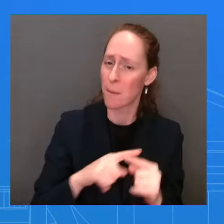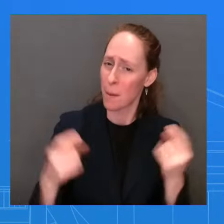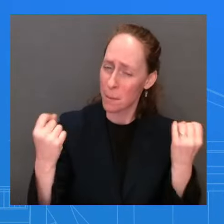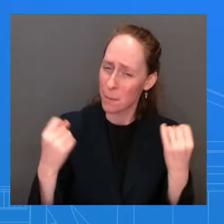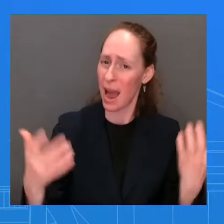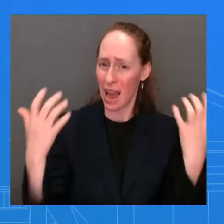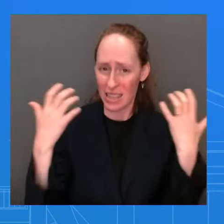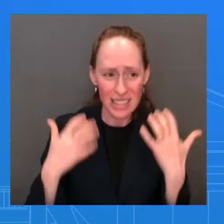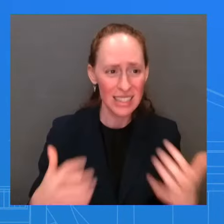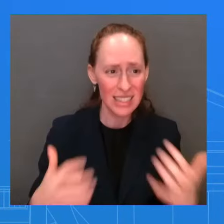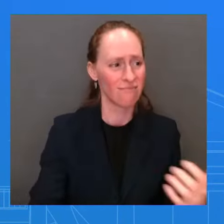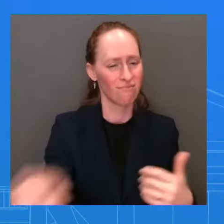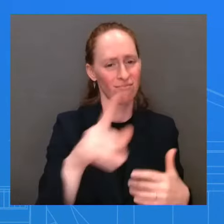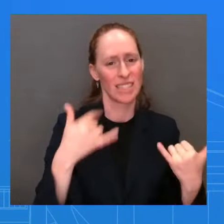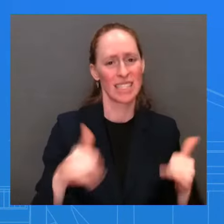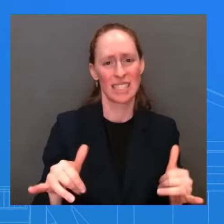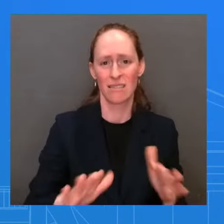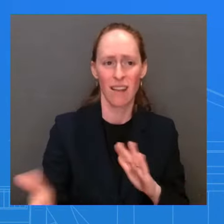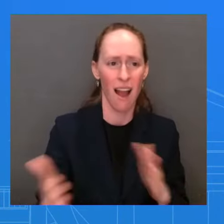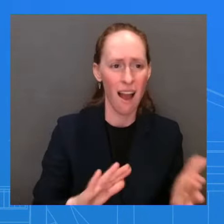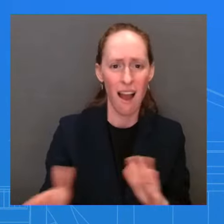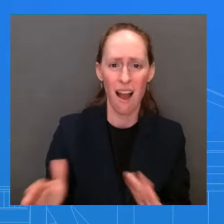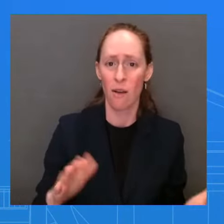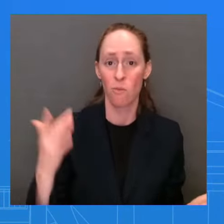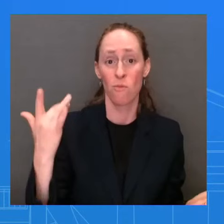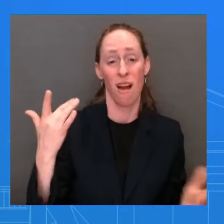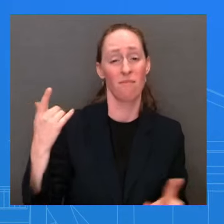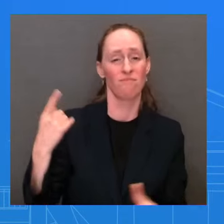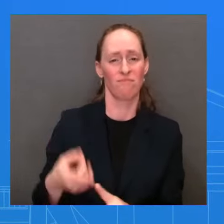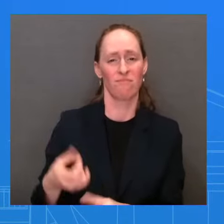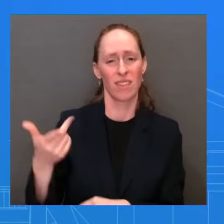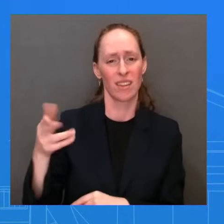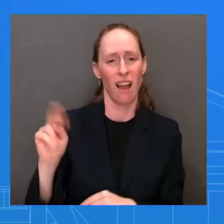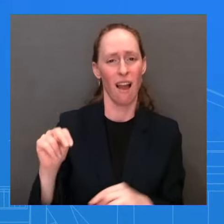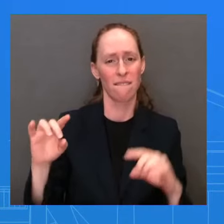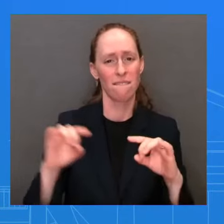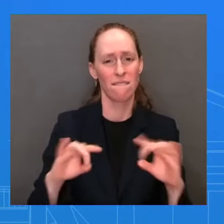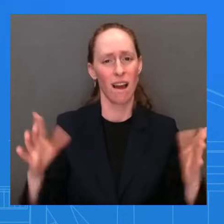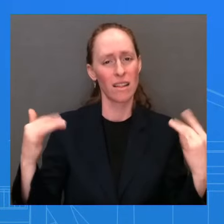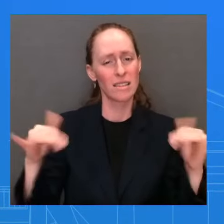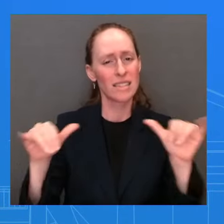The President has continued to press for more action to keep our homes and schools, communities safe,